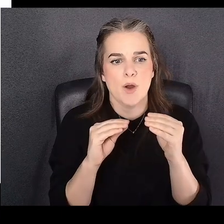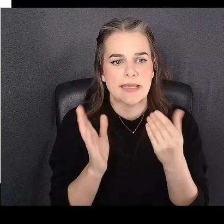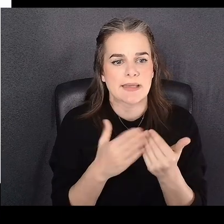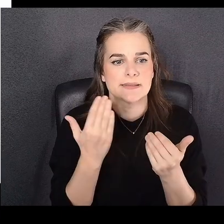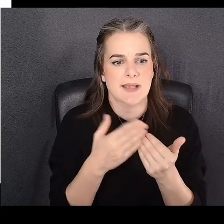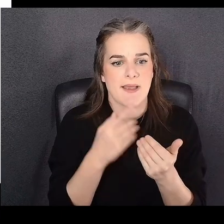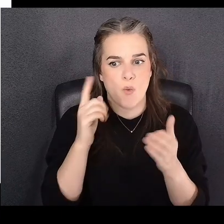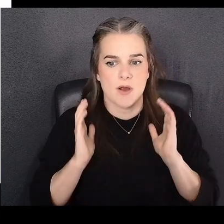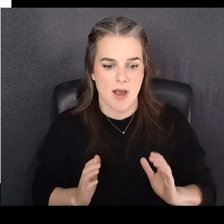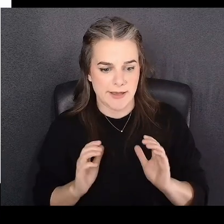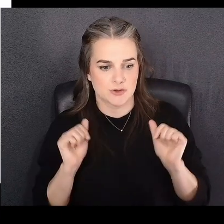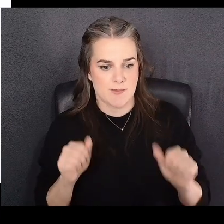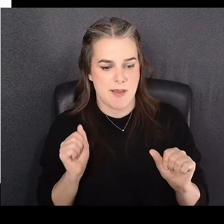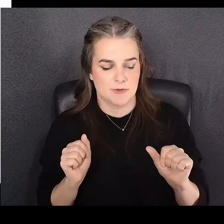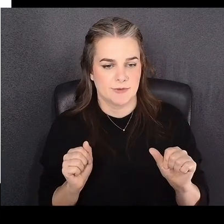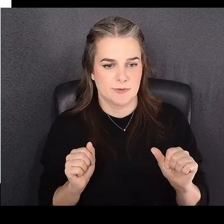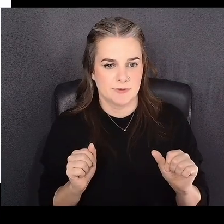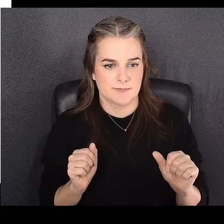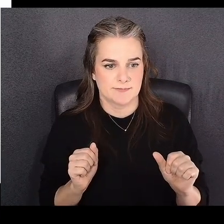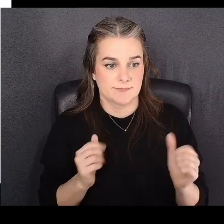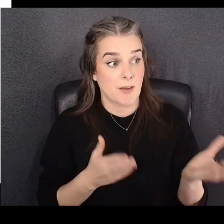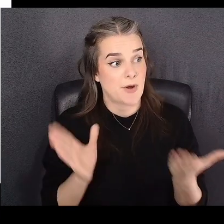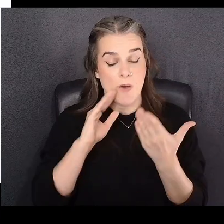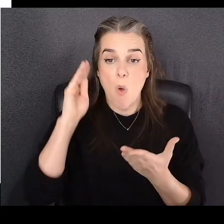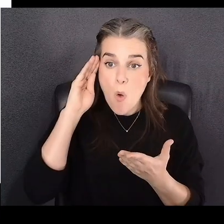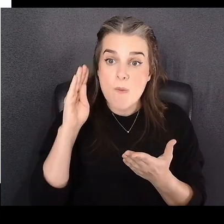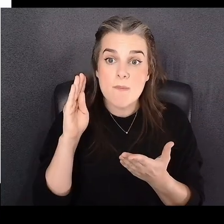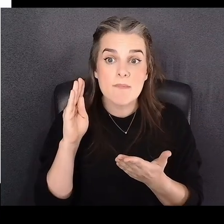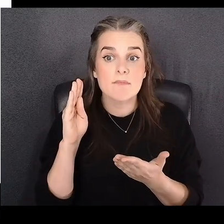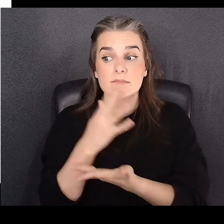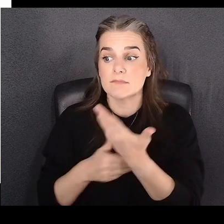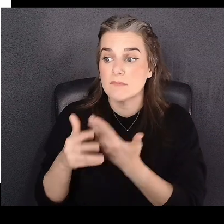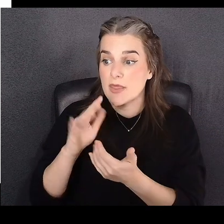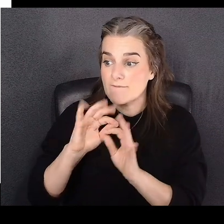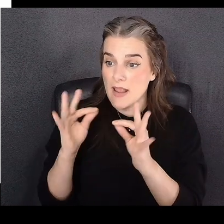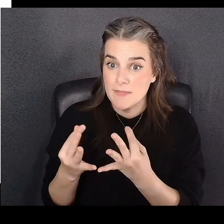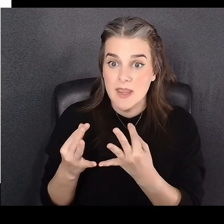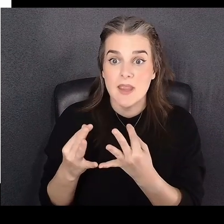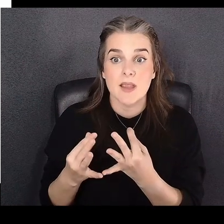to be able to take it either home or with their loved ones, and modify it as well.